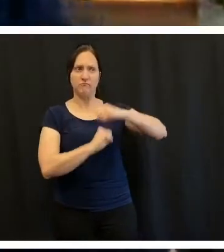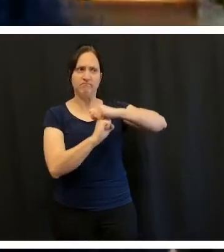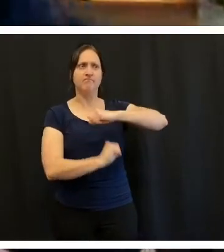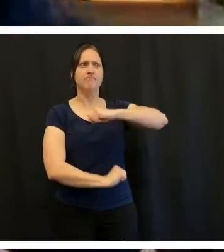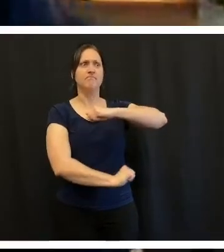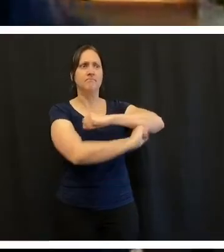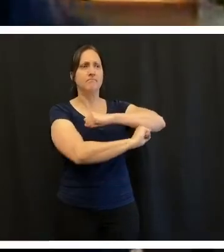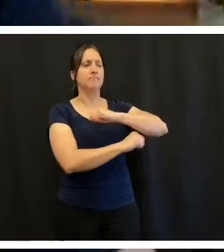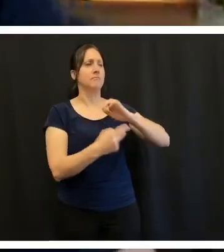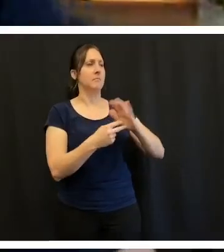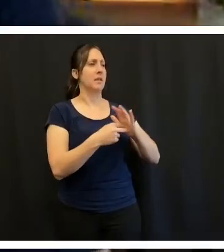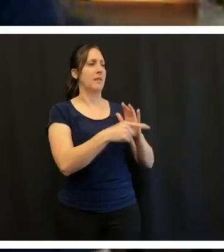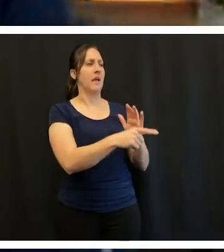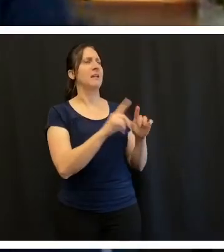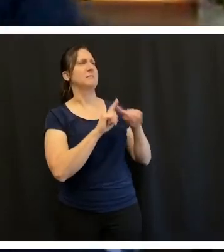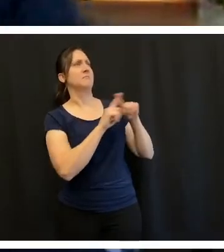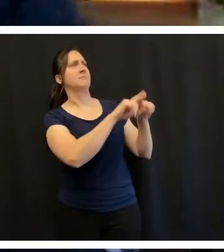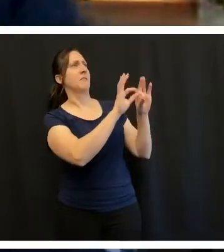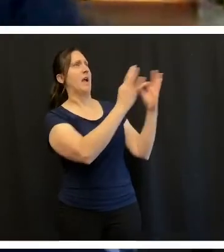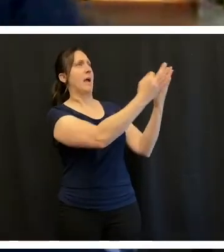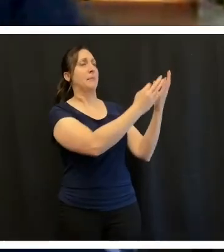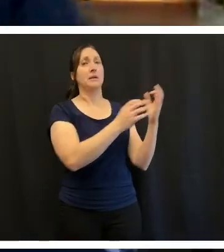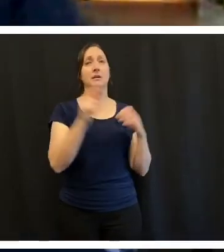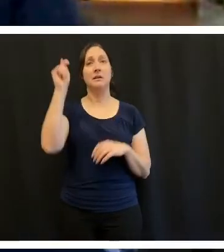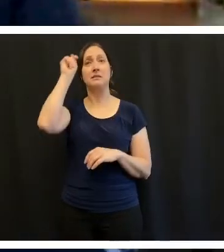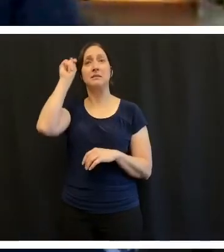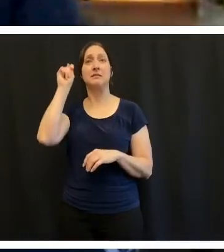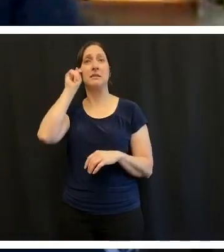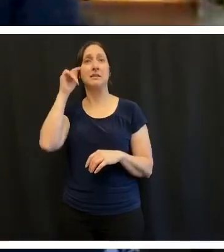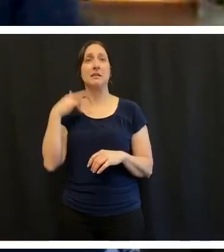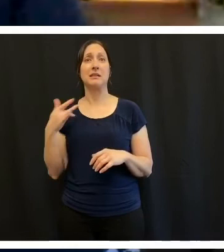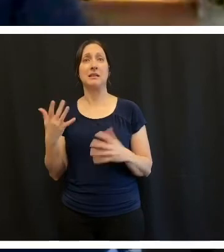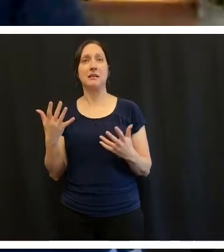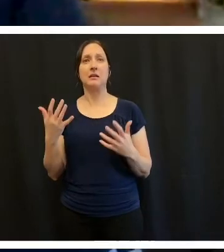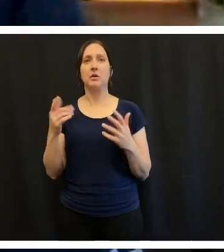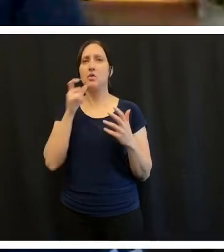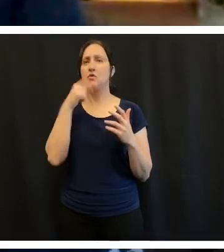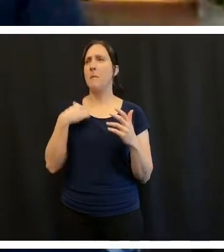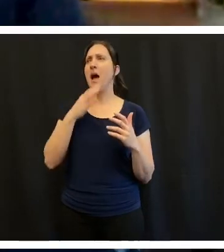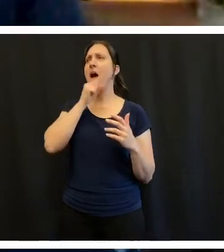Teenagers, often, they're looking for their peers, they're looking for mentors,